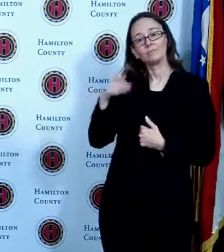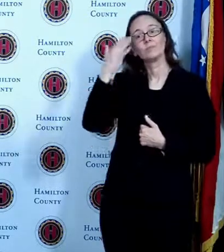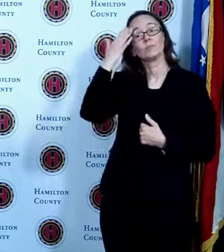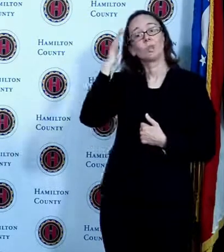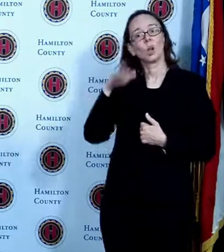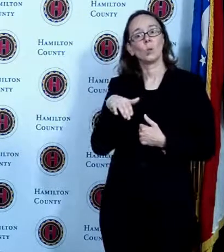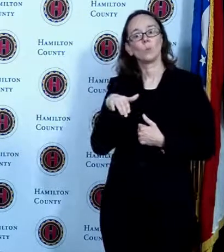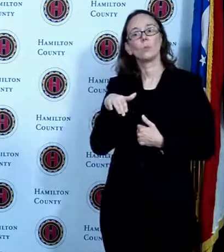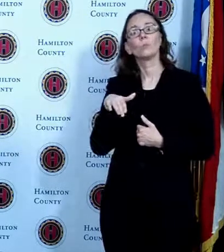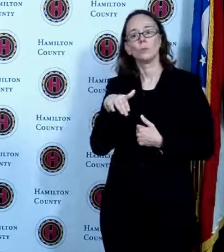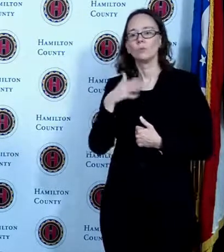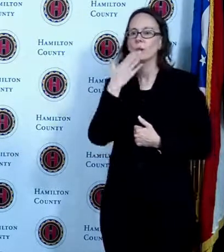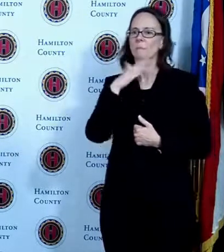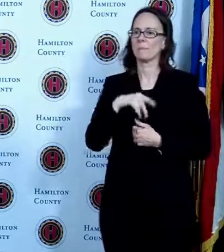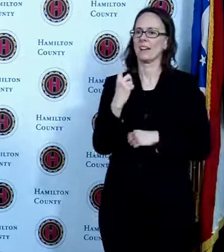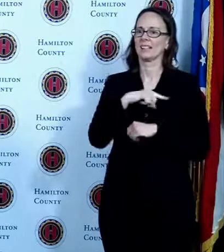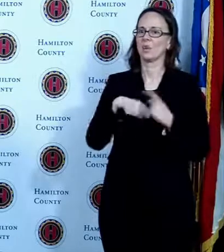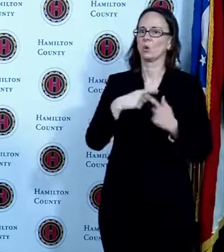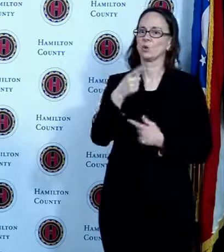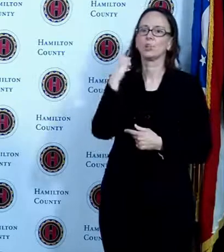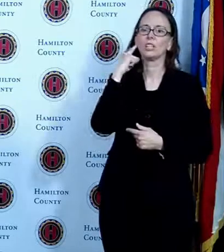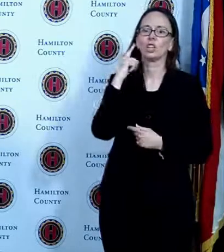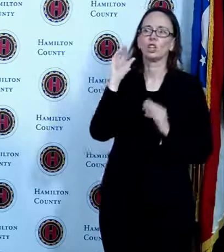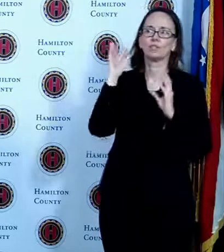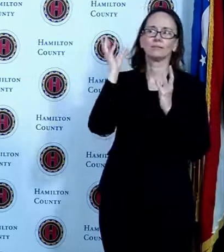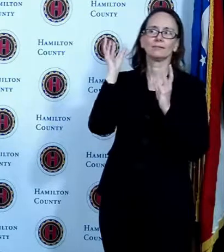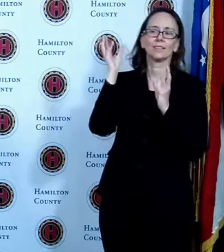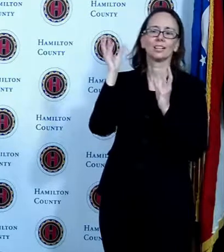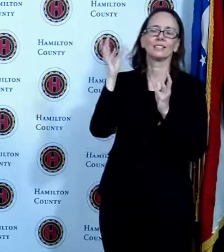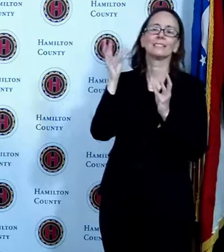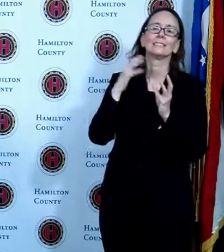those sirens cuz you know all the hospitals are up there and we are just